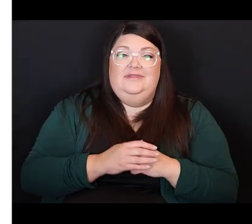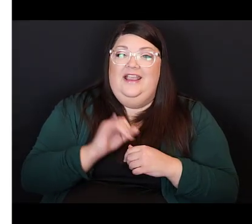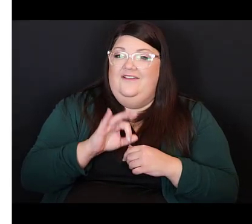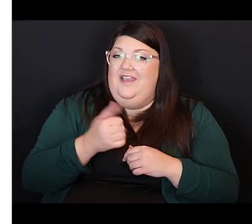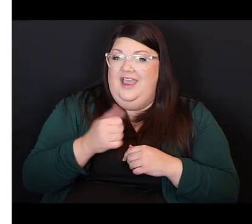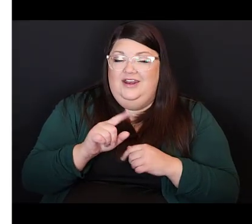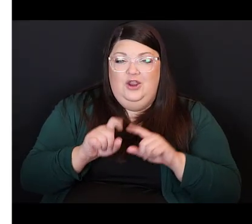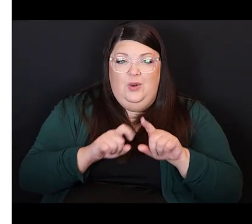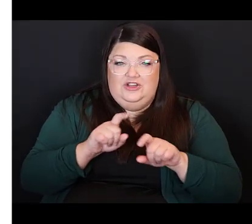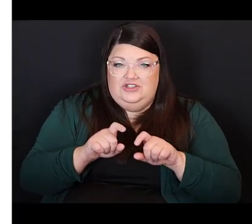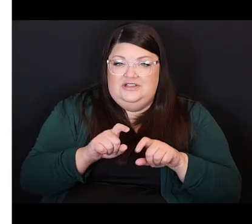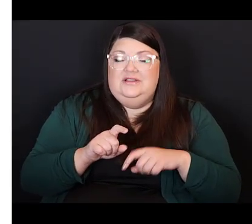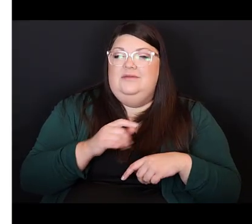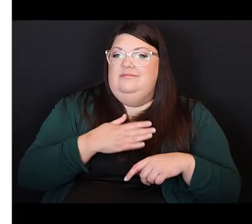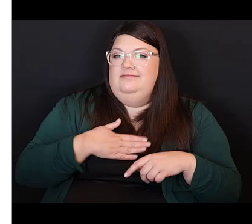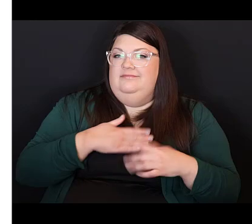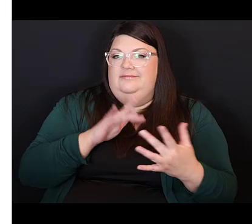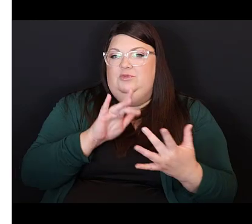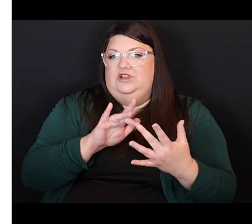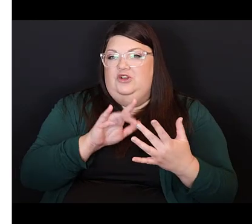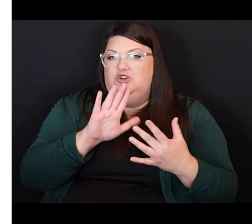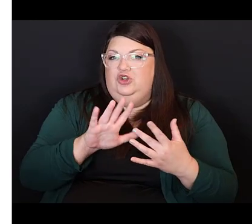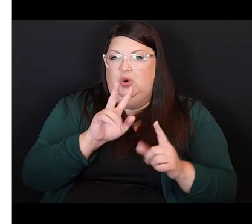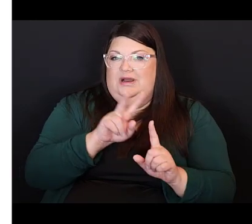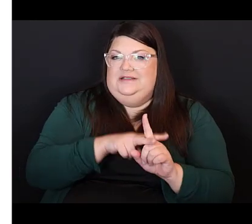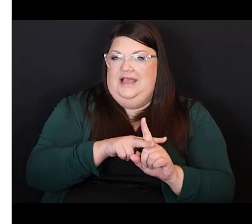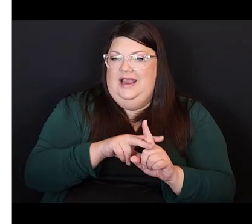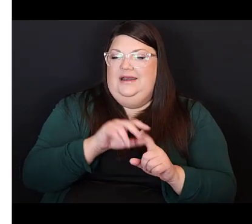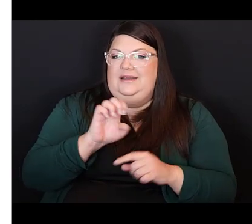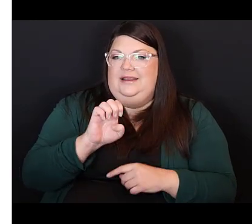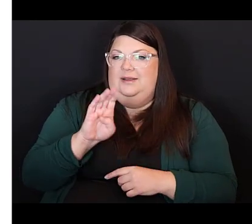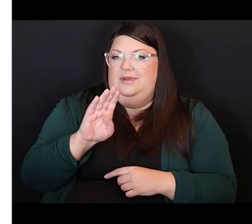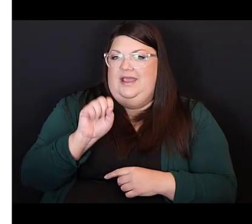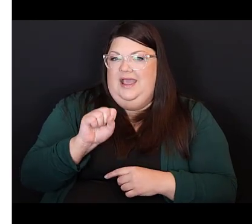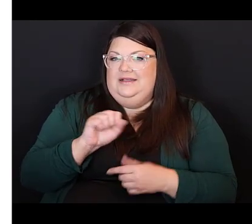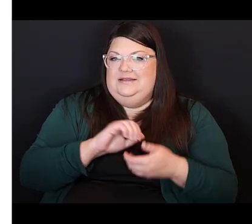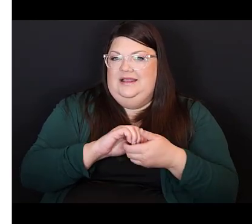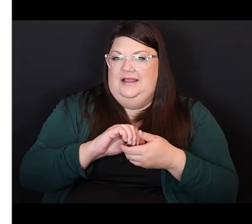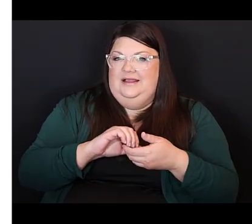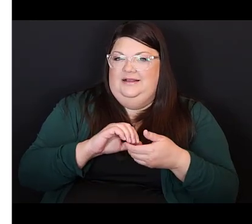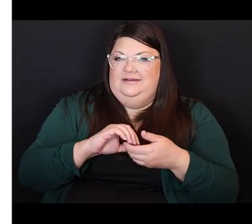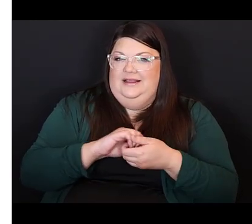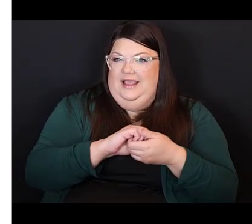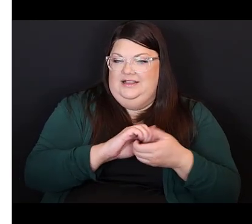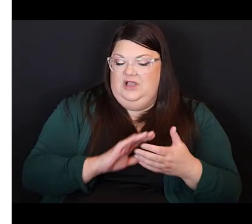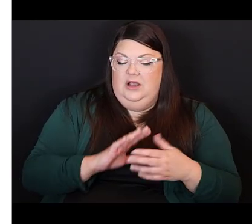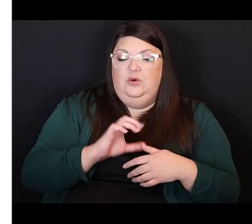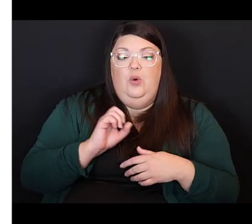hope it was valuable. If you have any questions, please reach out to your assigned EBS liaison,